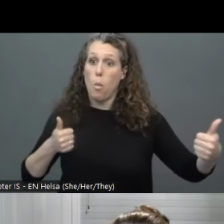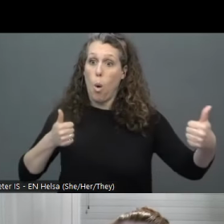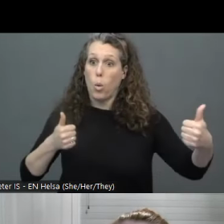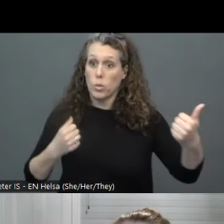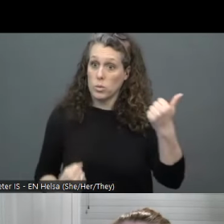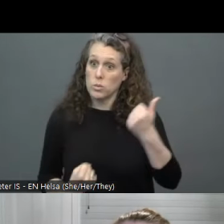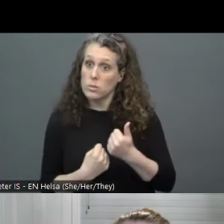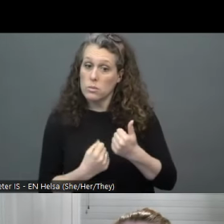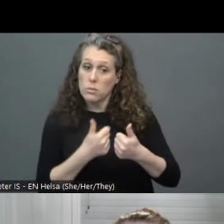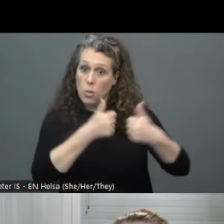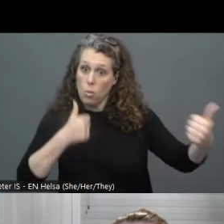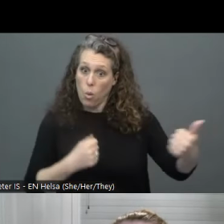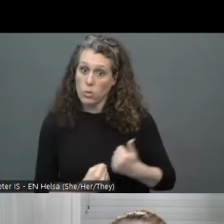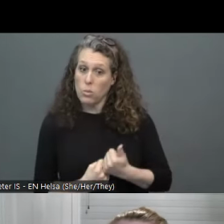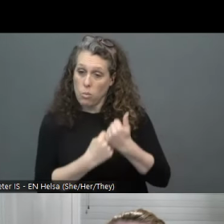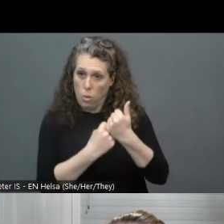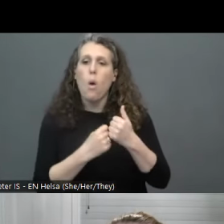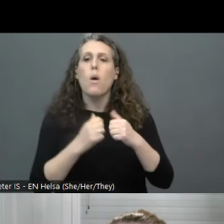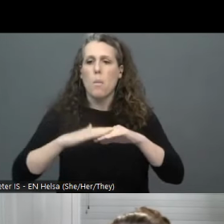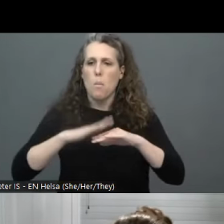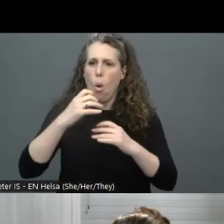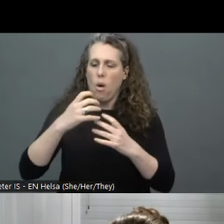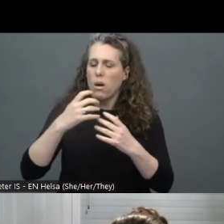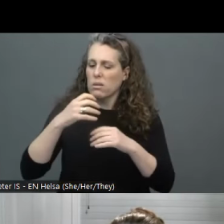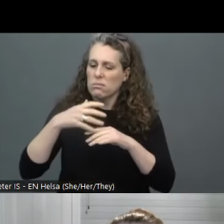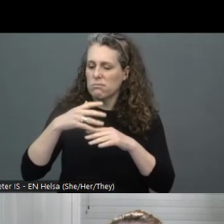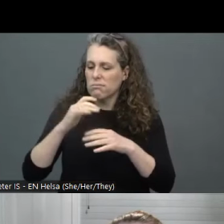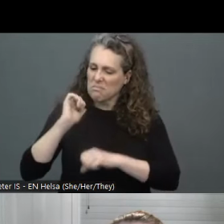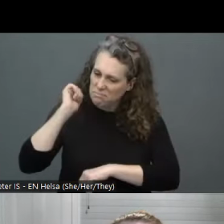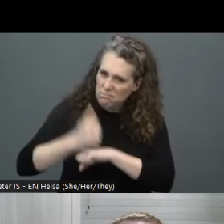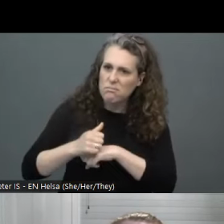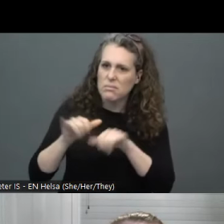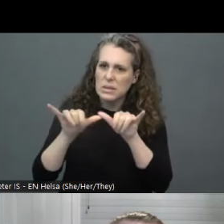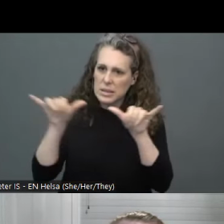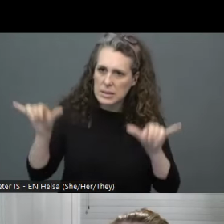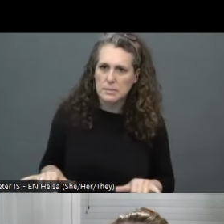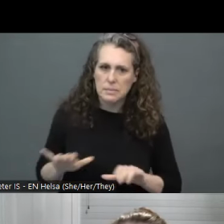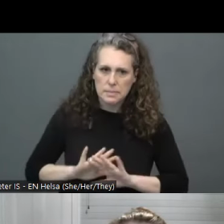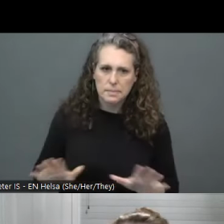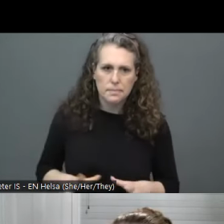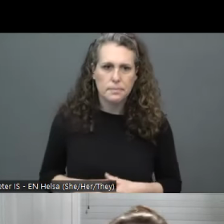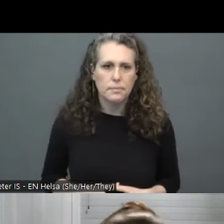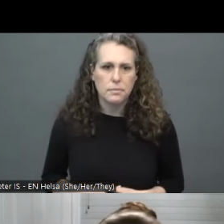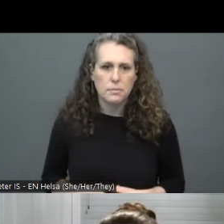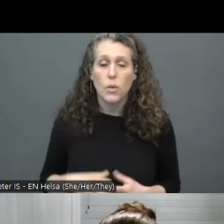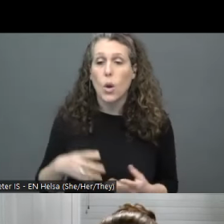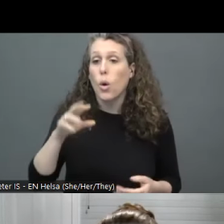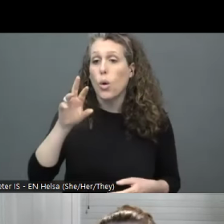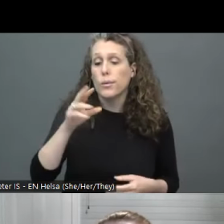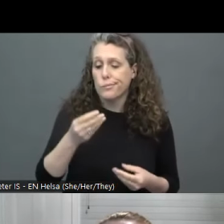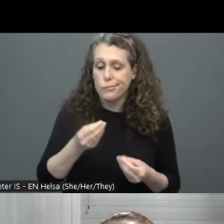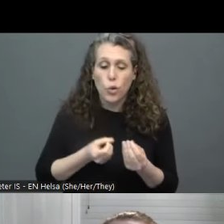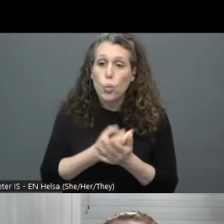that perhaps having a global one stop help desk or resource hub or platform where all